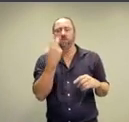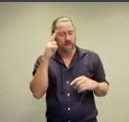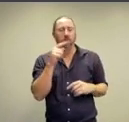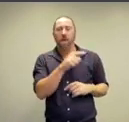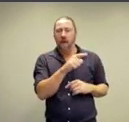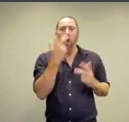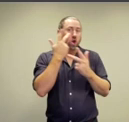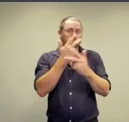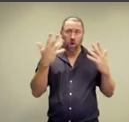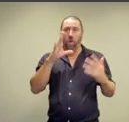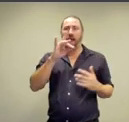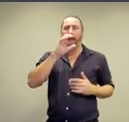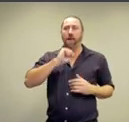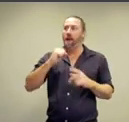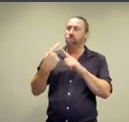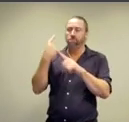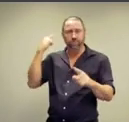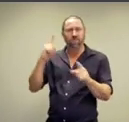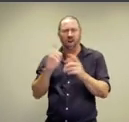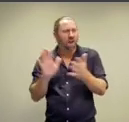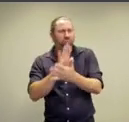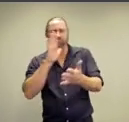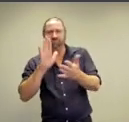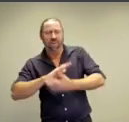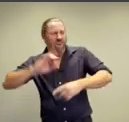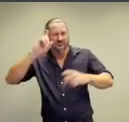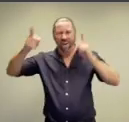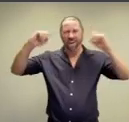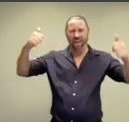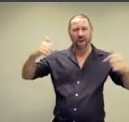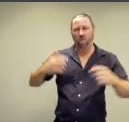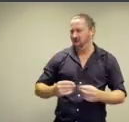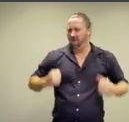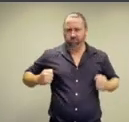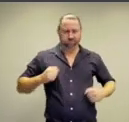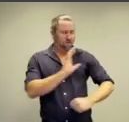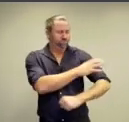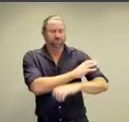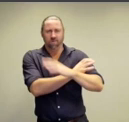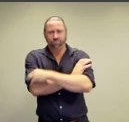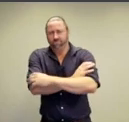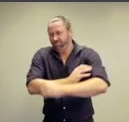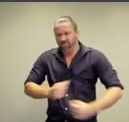image of gay men in his drawings. These men were jovial, rambunctious and hyper